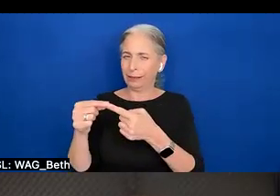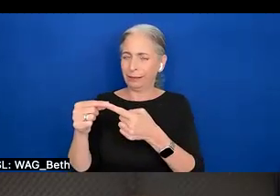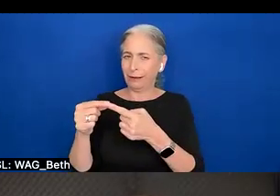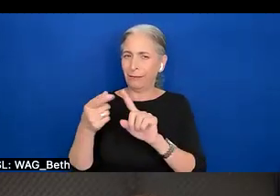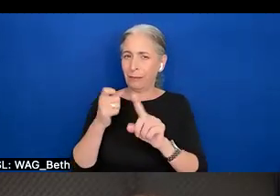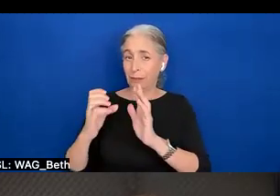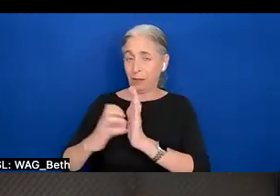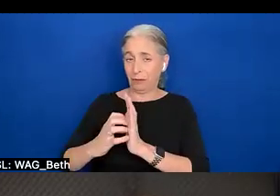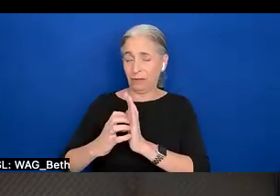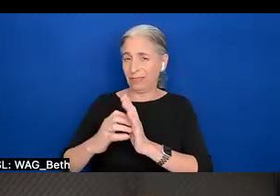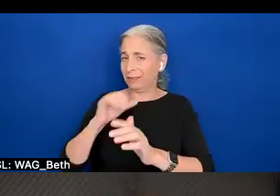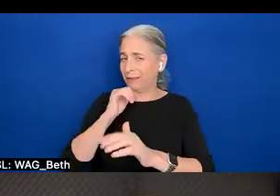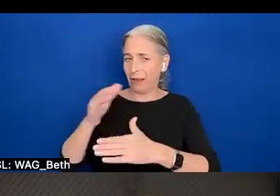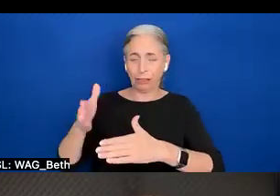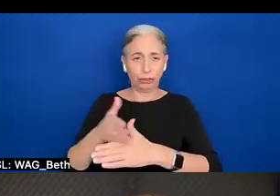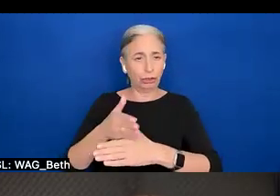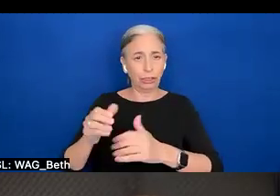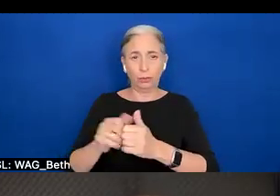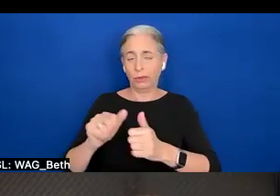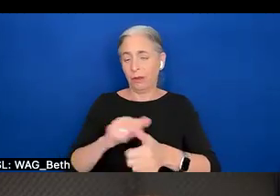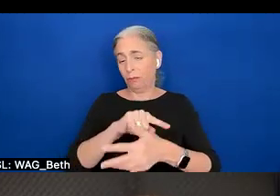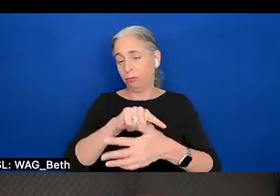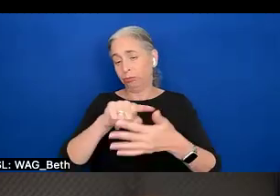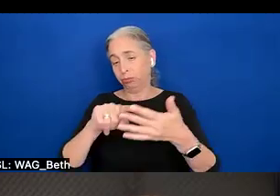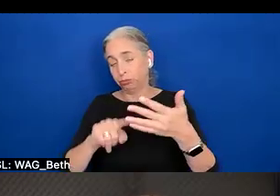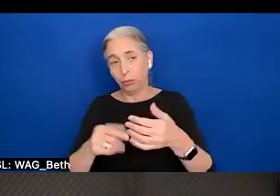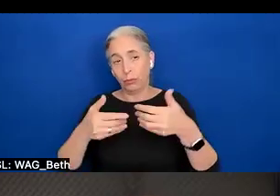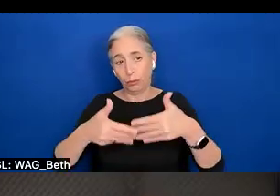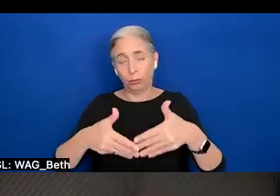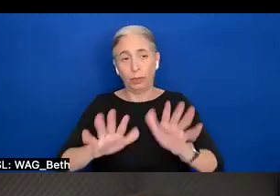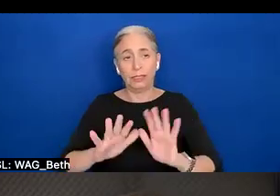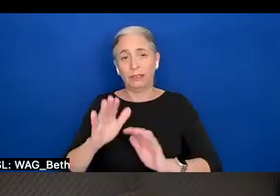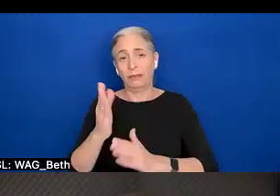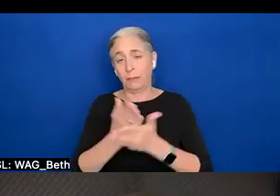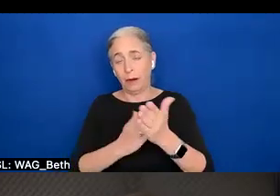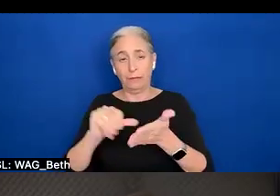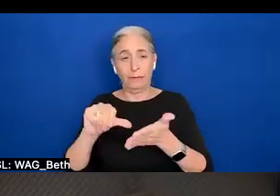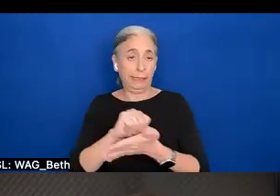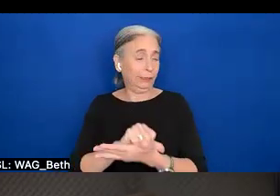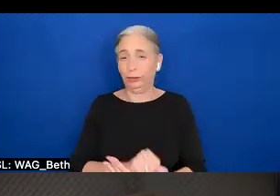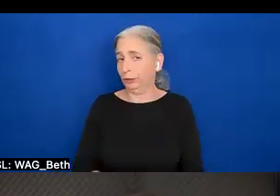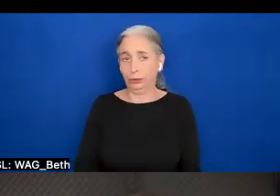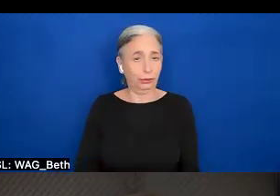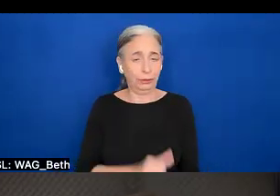And it's not shared with any other element of the page.